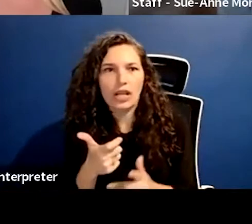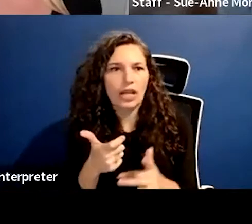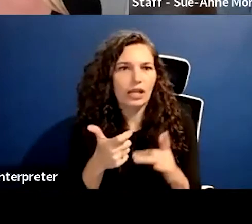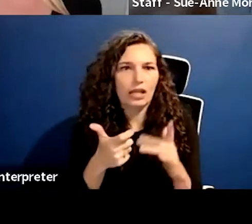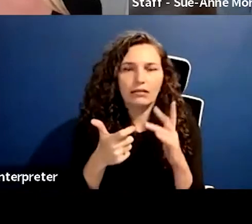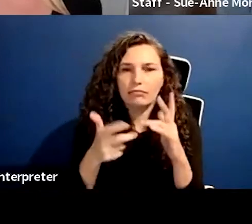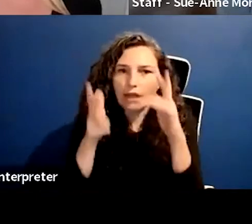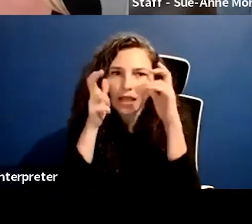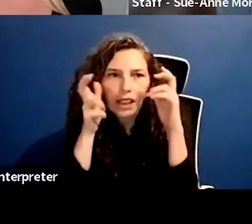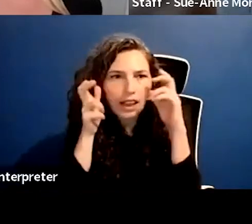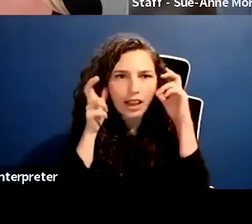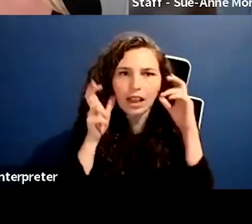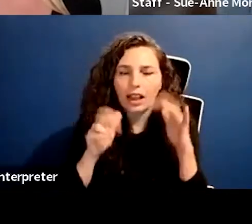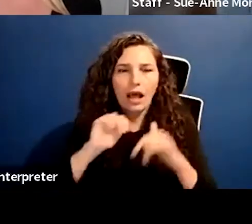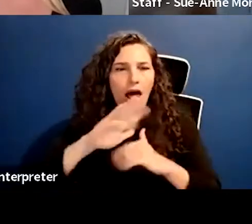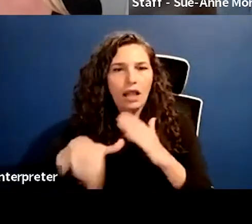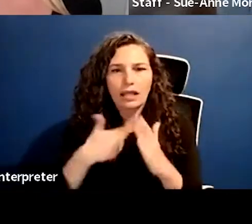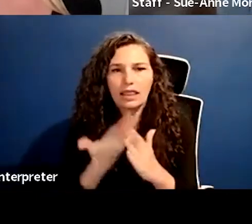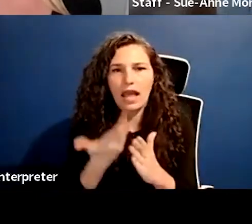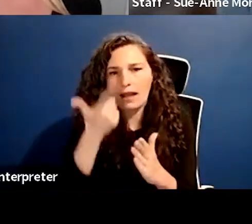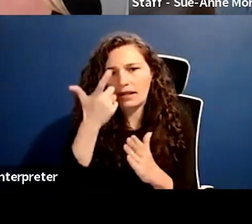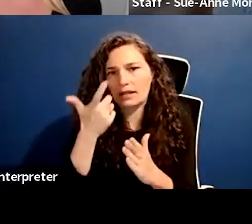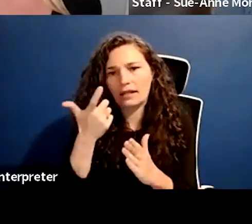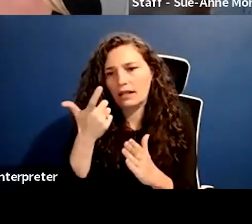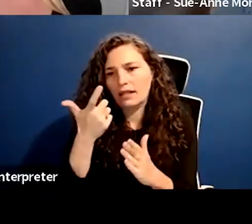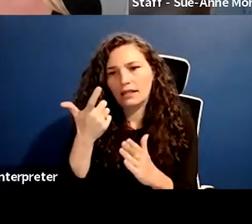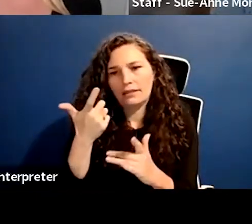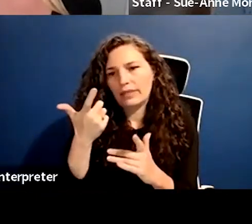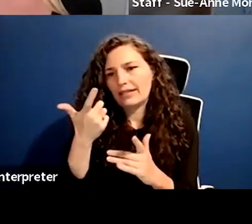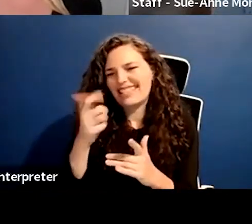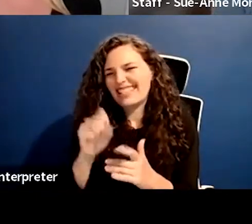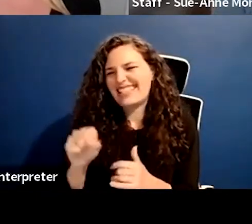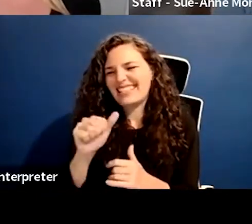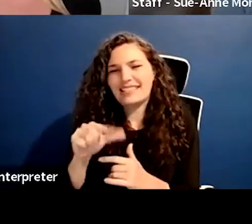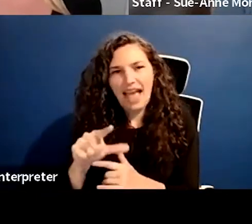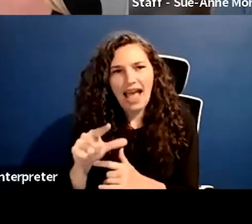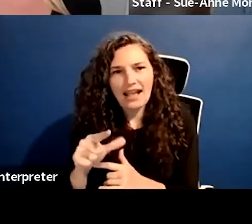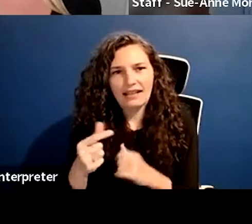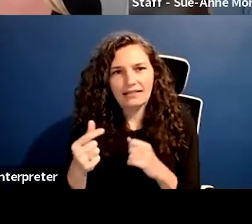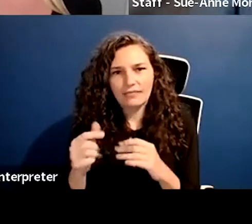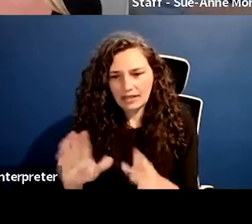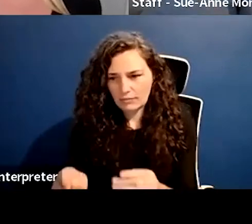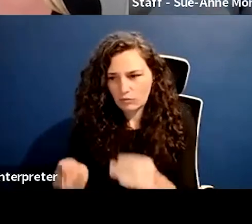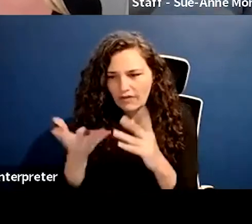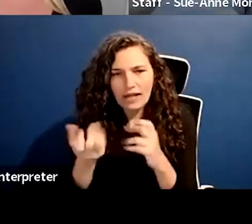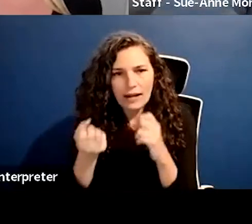It's giving us multiple information to digest this information. I love that.